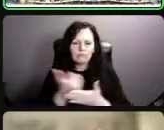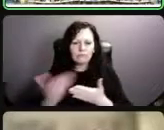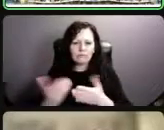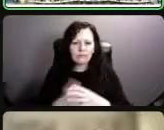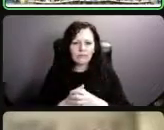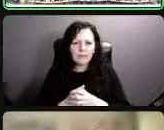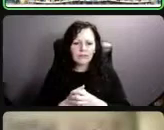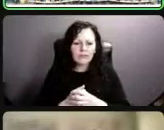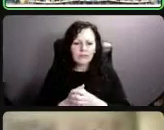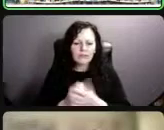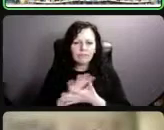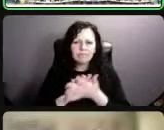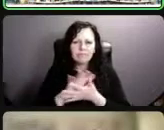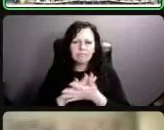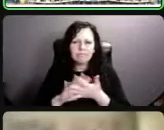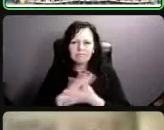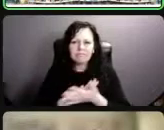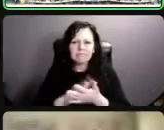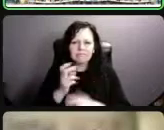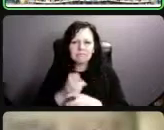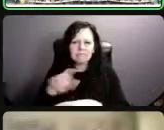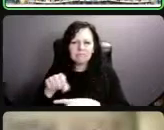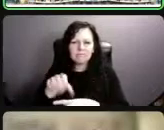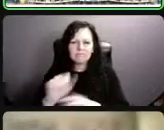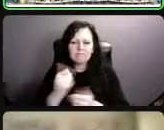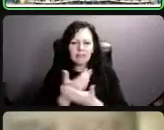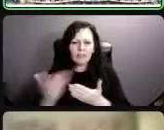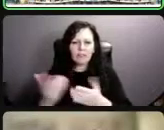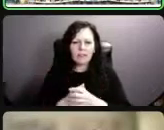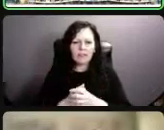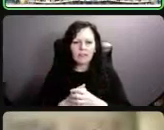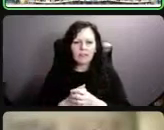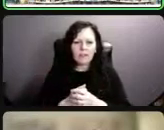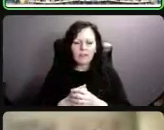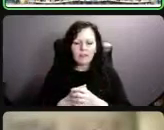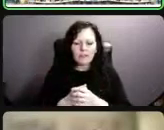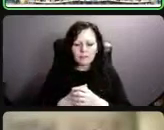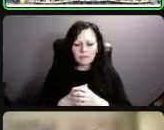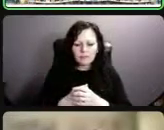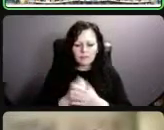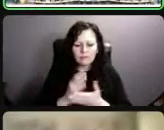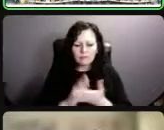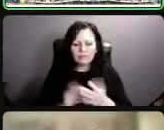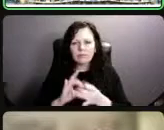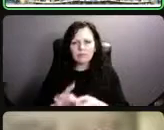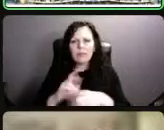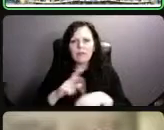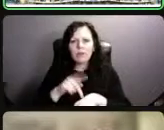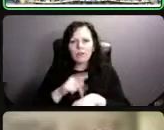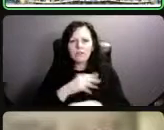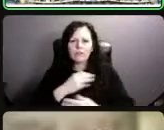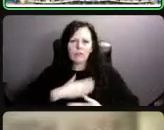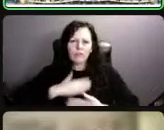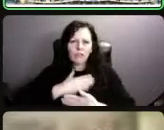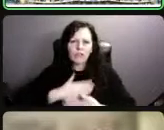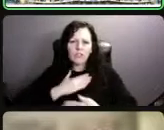MORE ON THAT AND ALSO THE STATE DEPARTMENT WE'VE ON WITH THE EXPERT ALSO BECAUSE WE'D